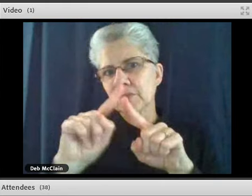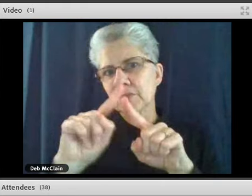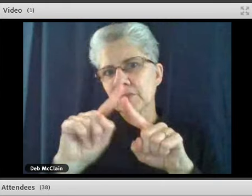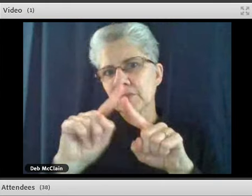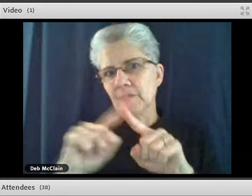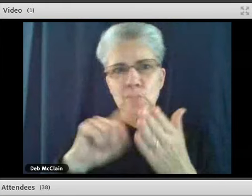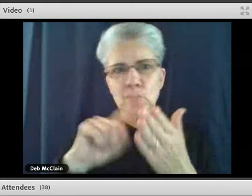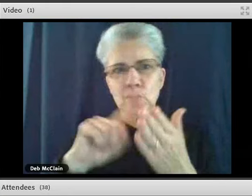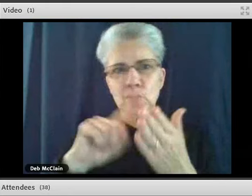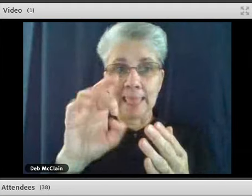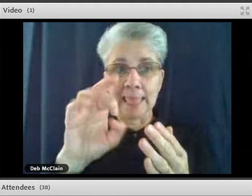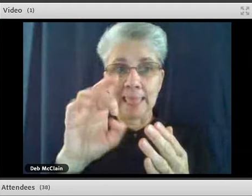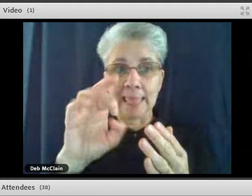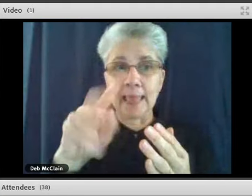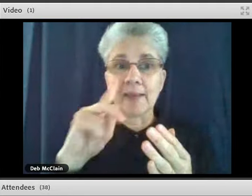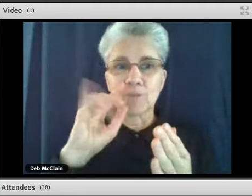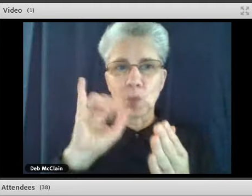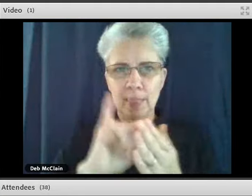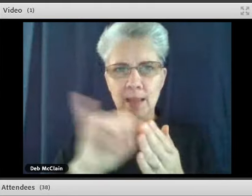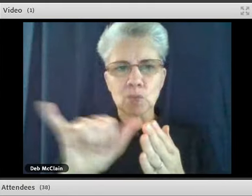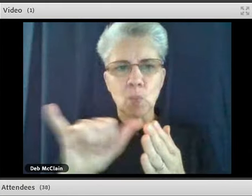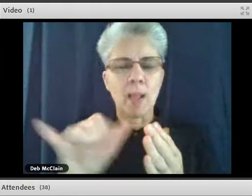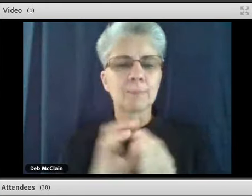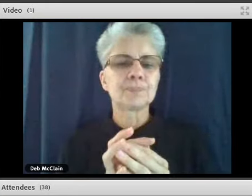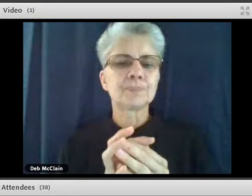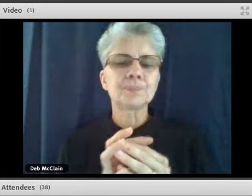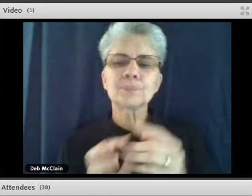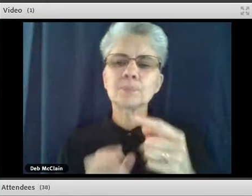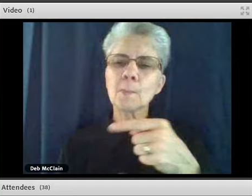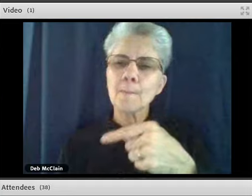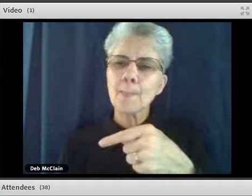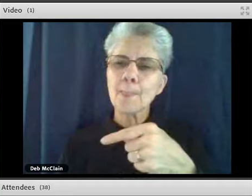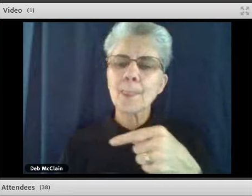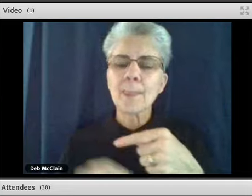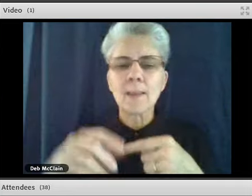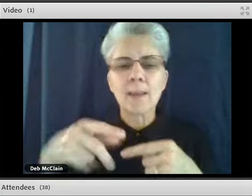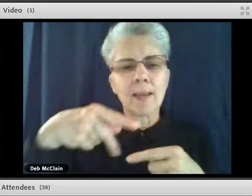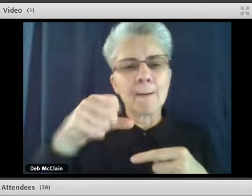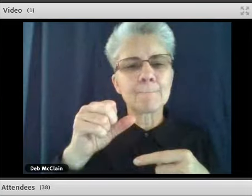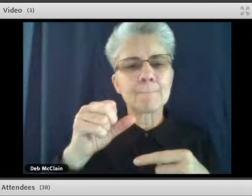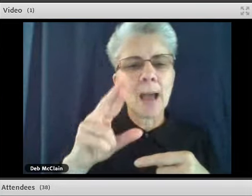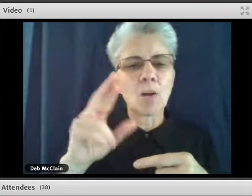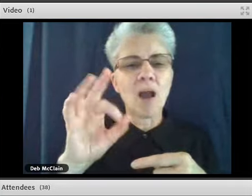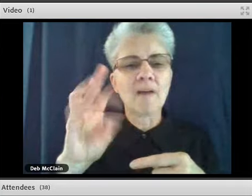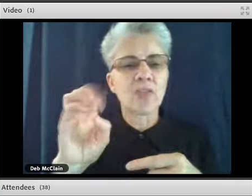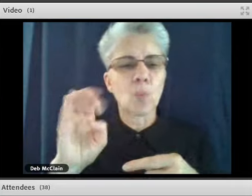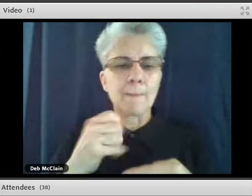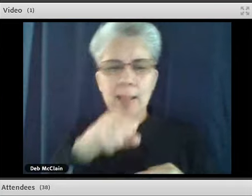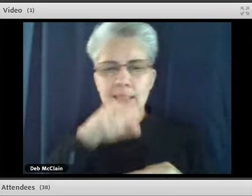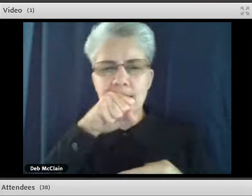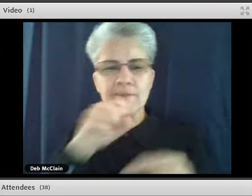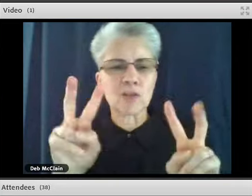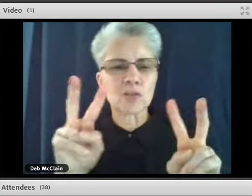that you need to check. And I've got a link for that. So, "The power of the Web..." -- I love this quote -- "...is in its universality.